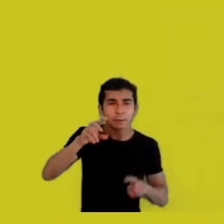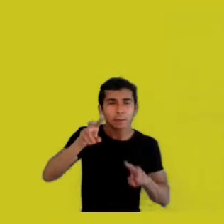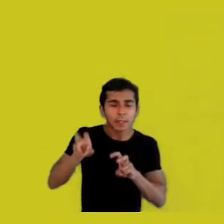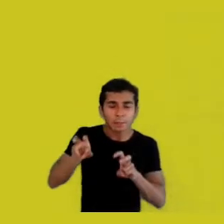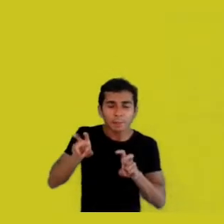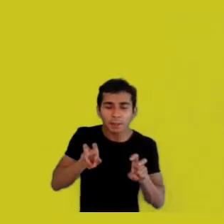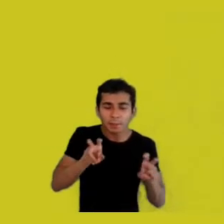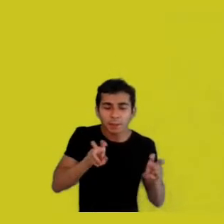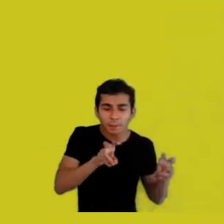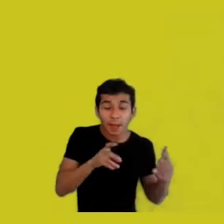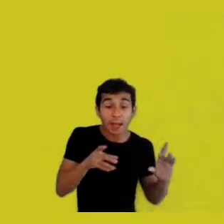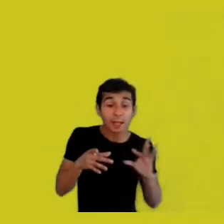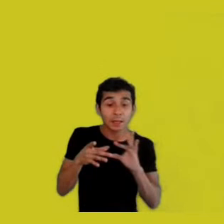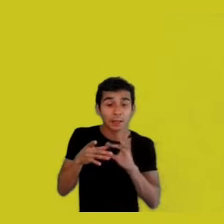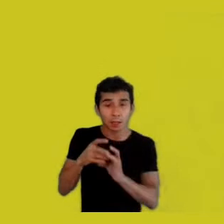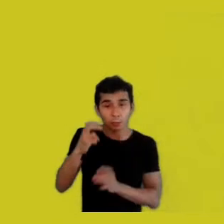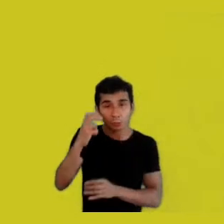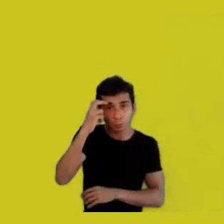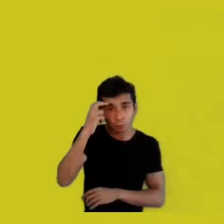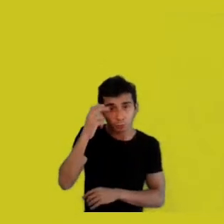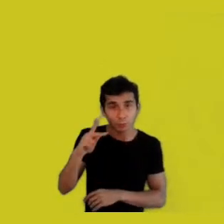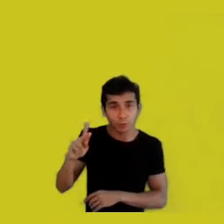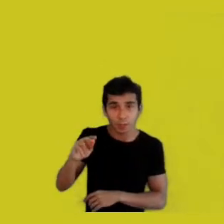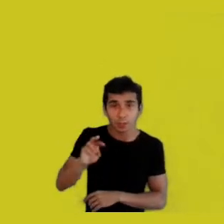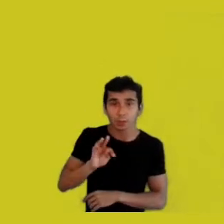Even if it’s as a thought exercise?